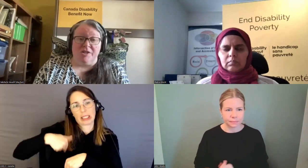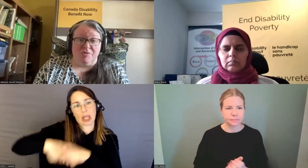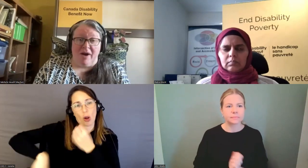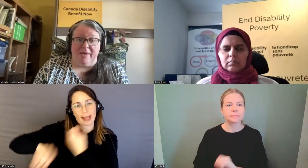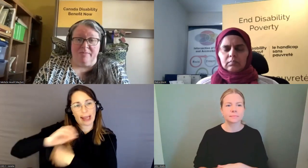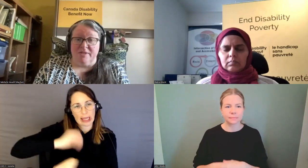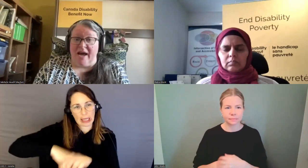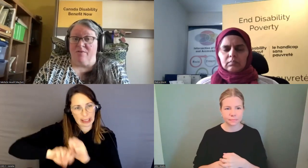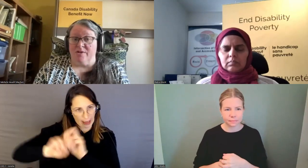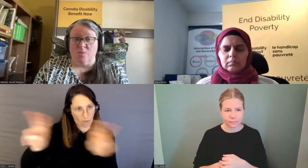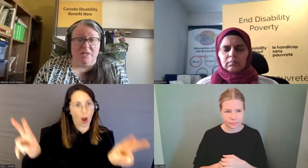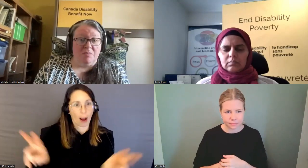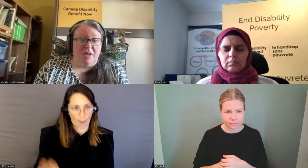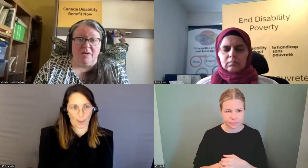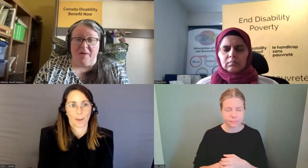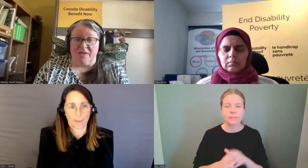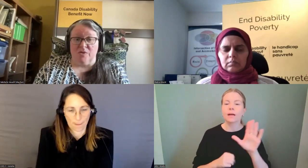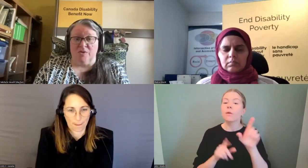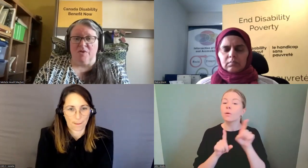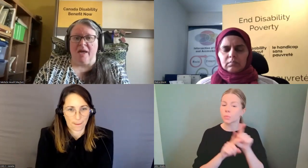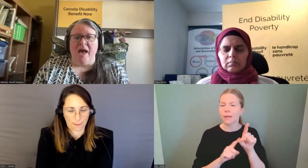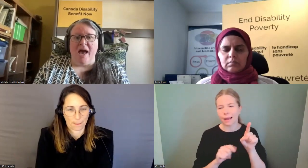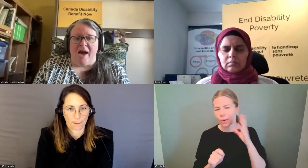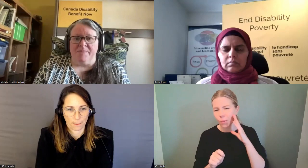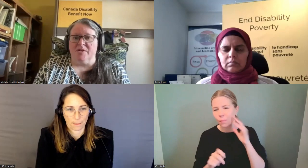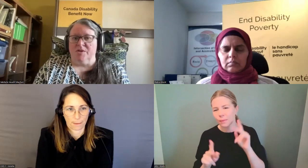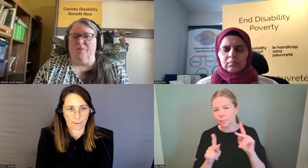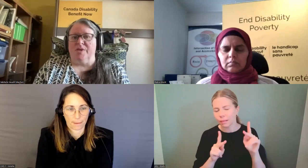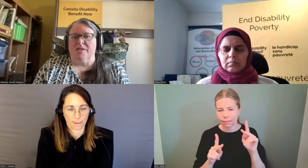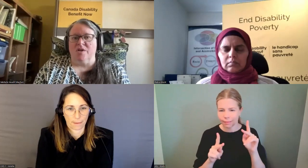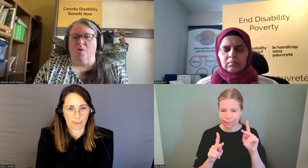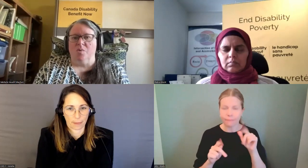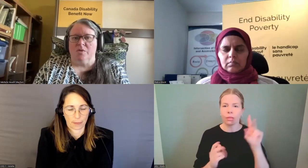HARD TO WRITE THEM DOWN AS WE SPEAK AND THAT SORT OF THING. ABSOLUTELY.